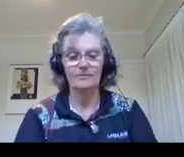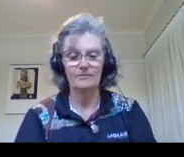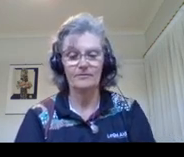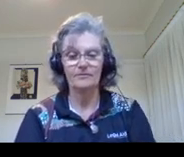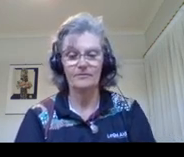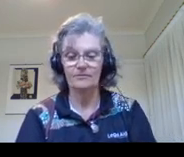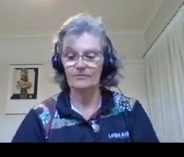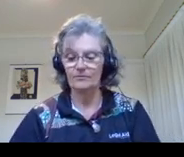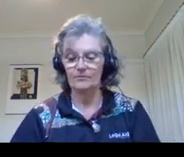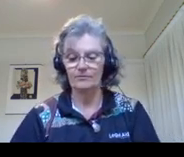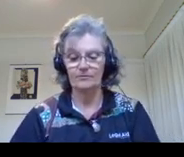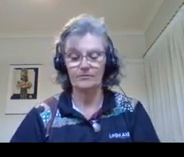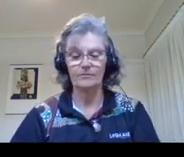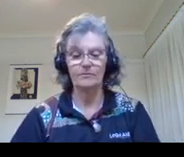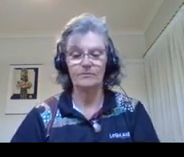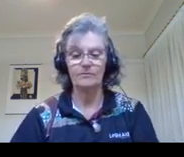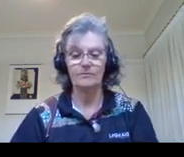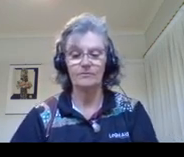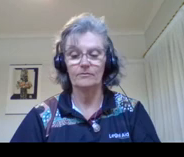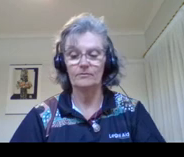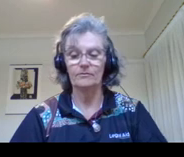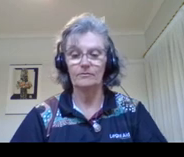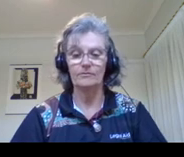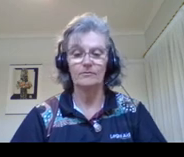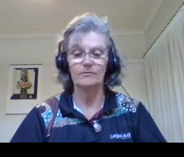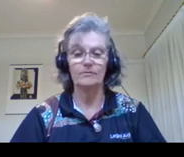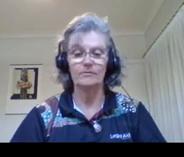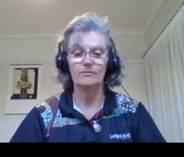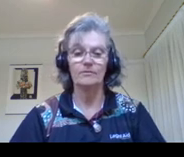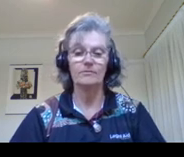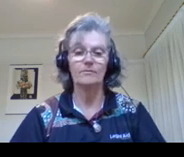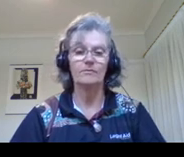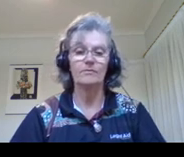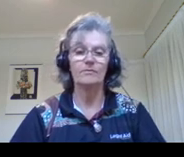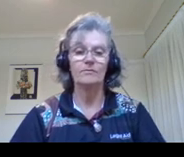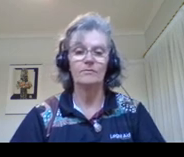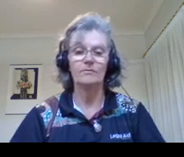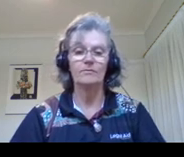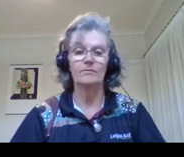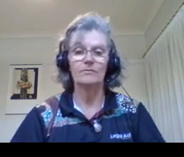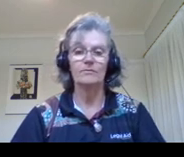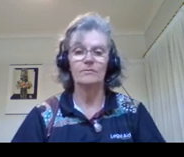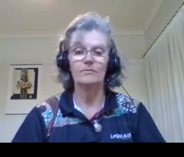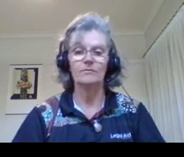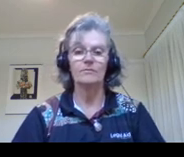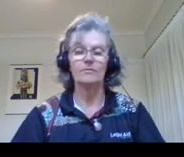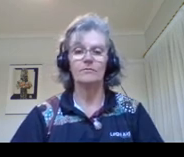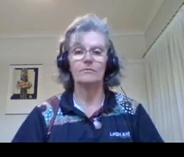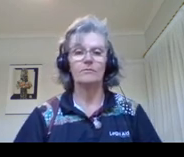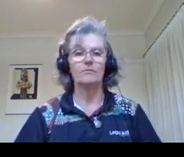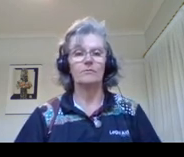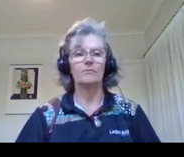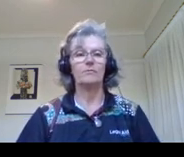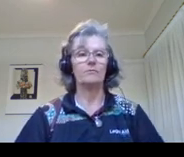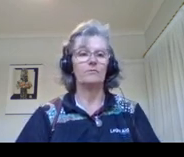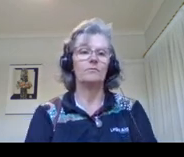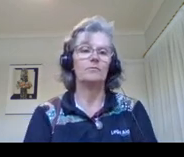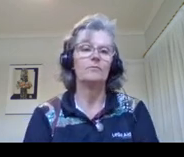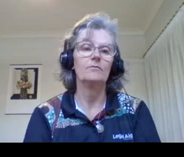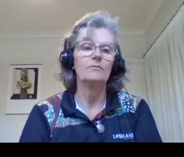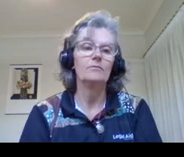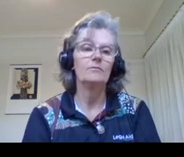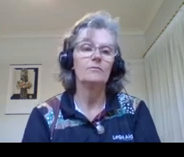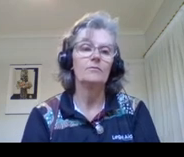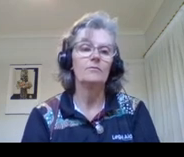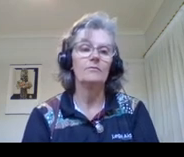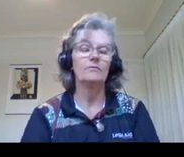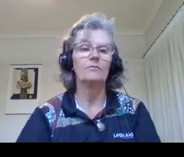who have been the victim of some of these scams the unexpected money inheritance and rebate